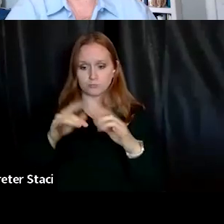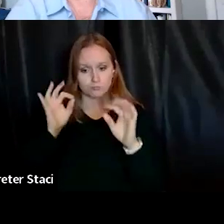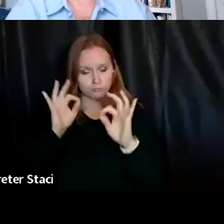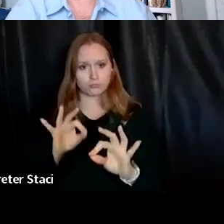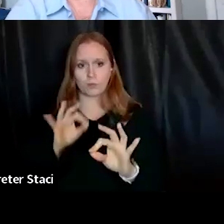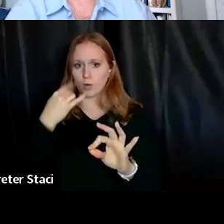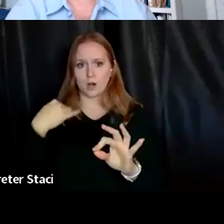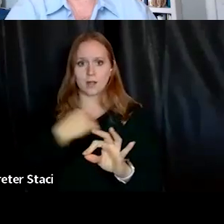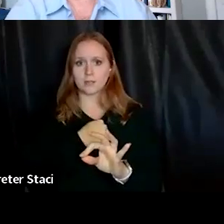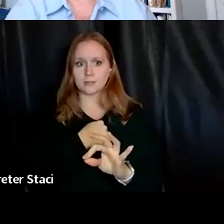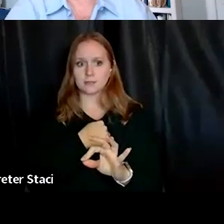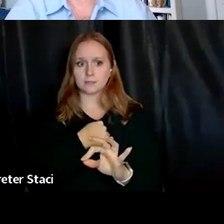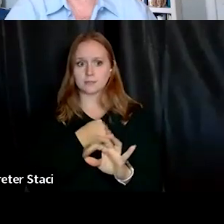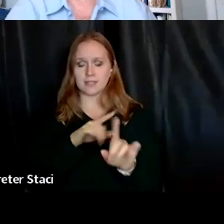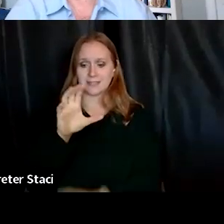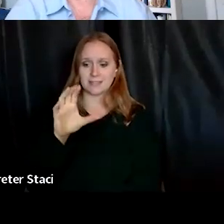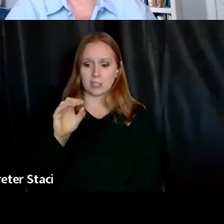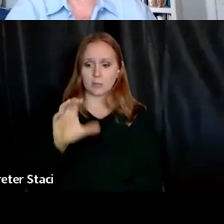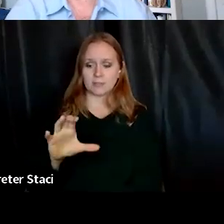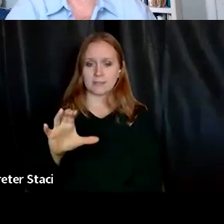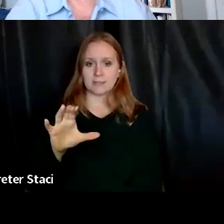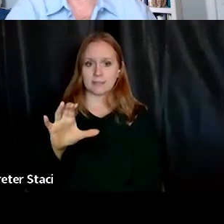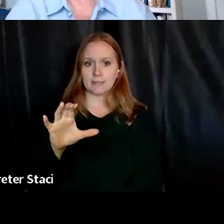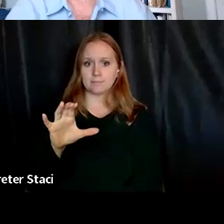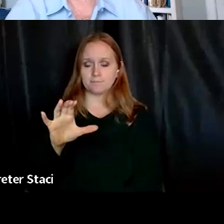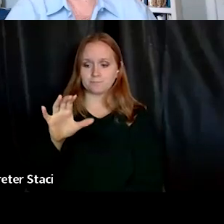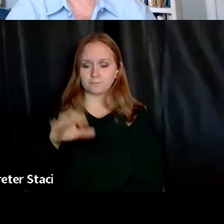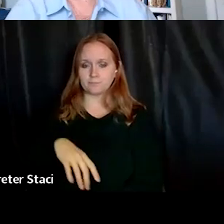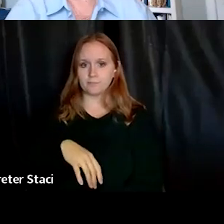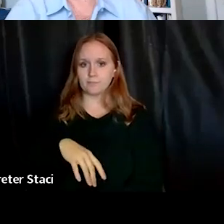And I think the fact that our priorities were developed collaboratively